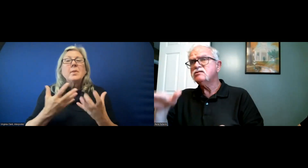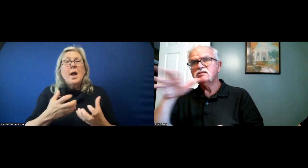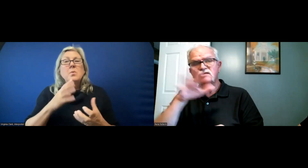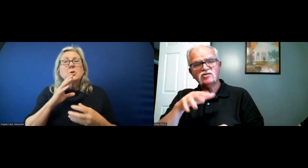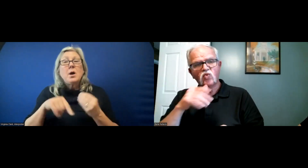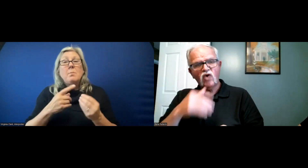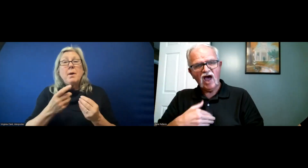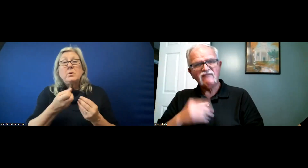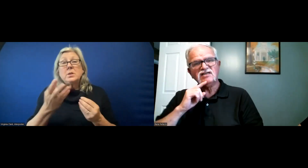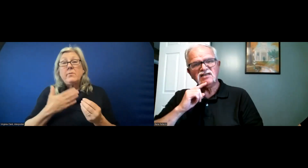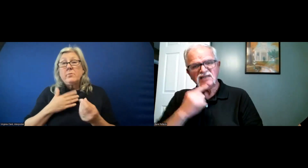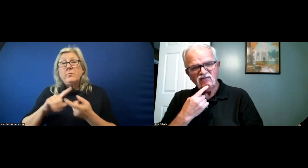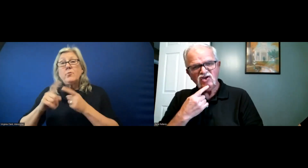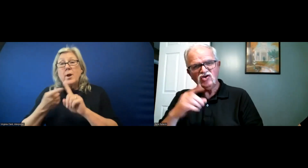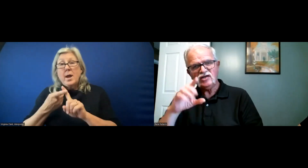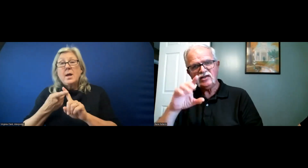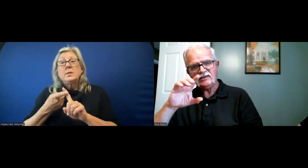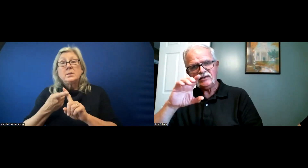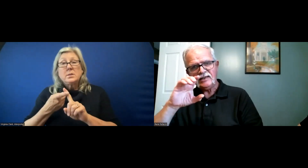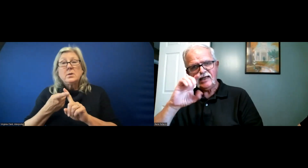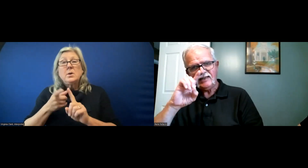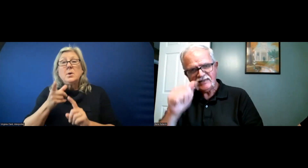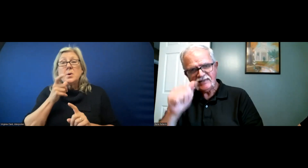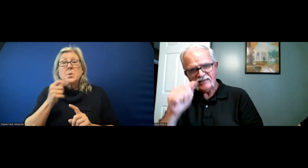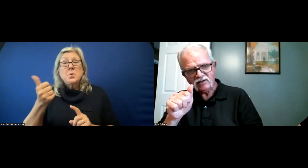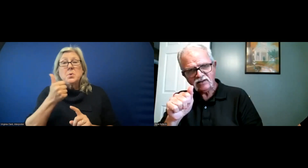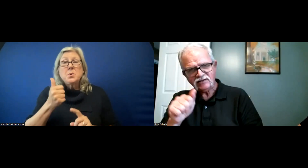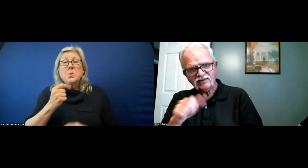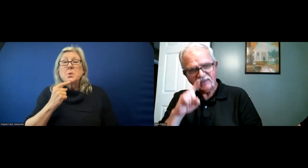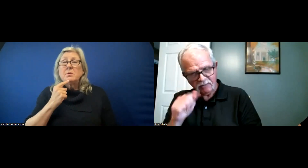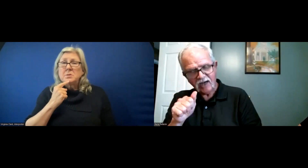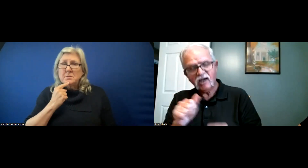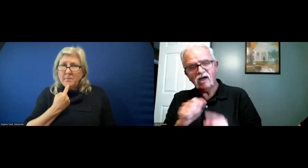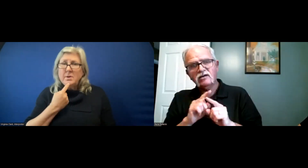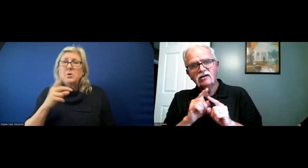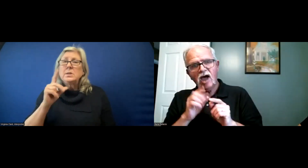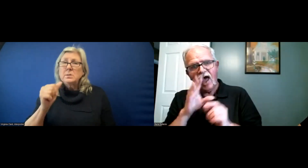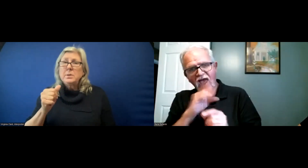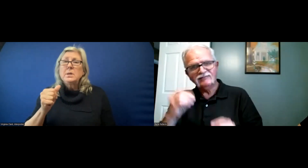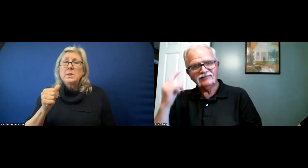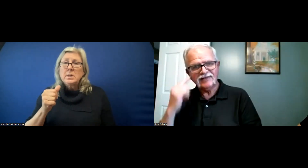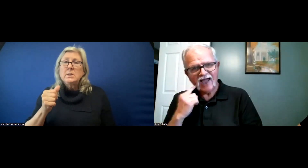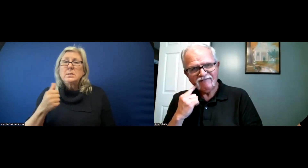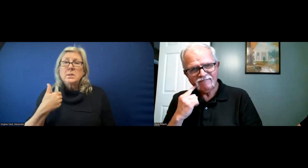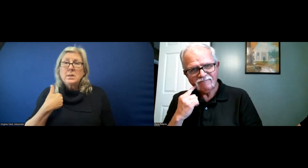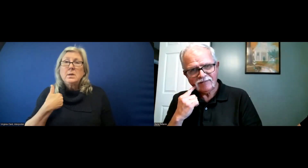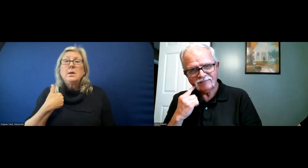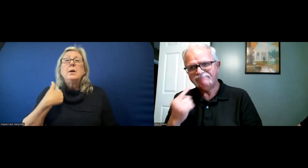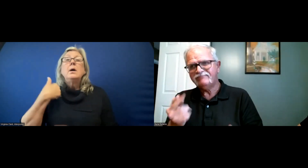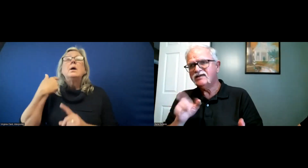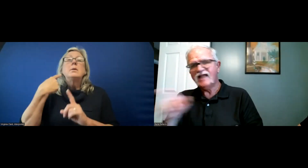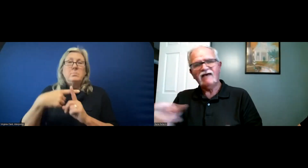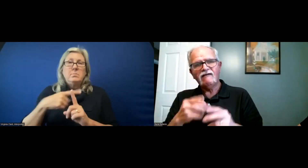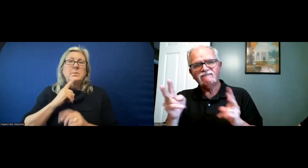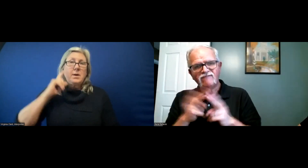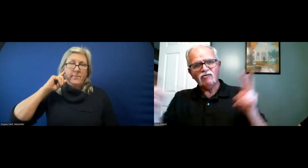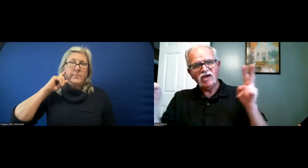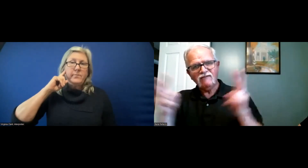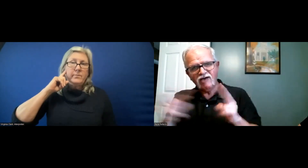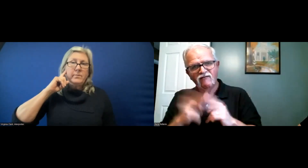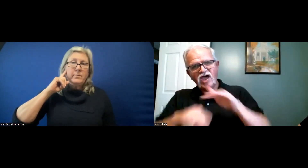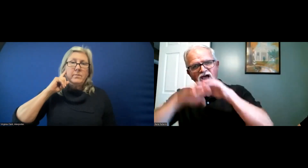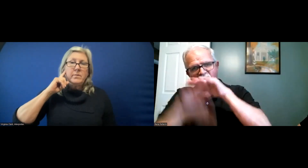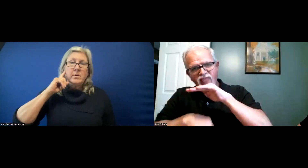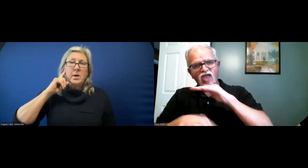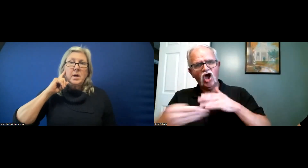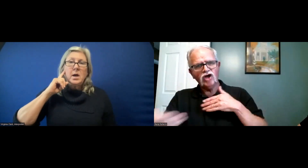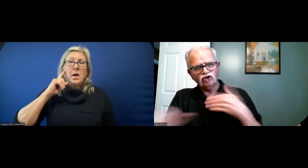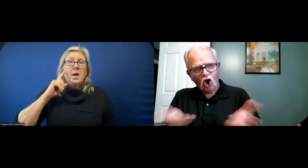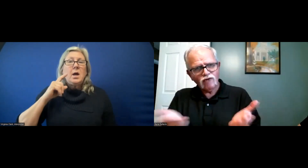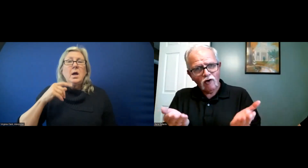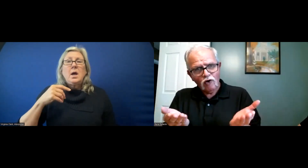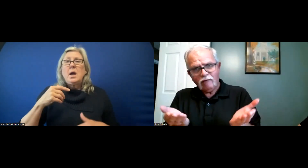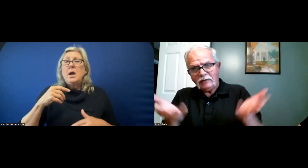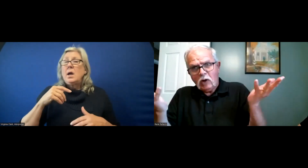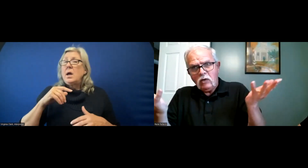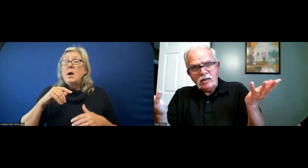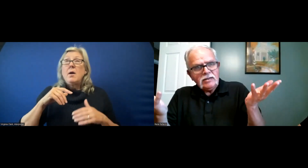several friends of mine who have severe disabilities. And are deaf. Those friends are very, very